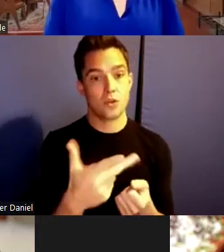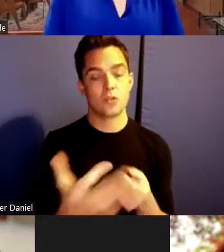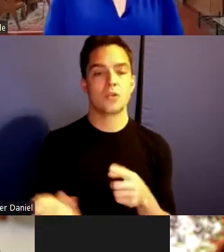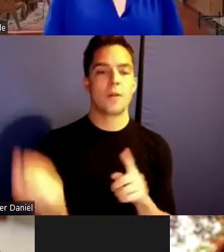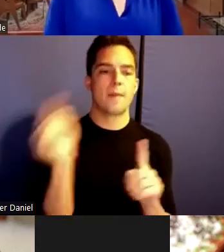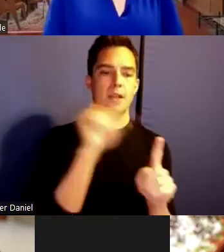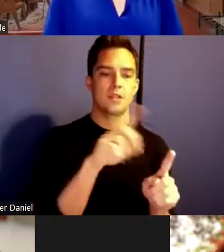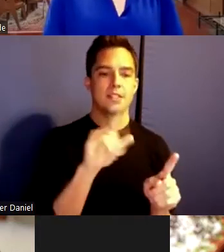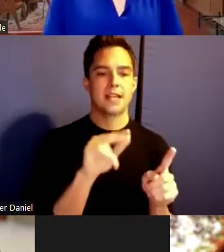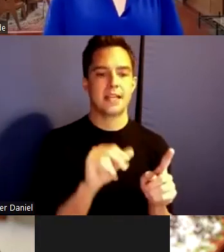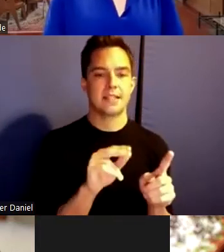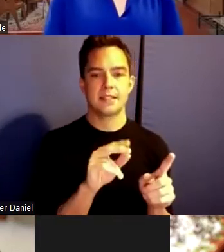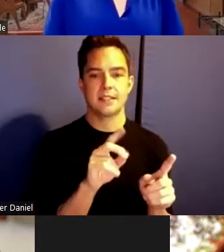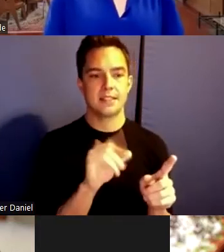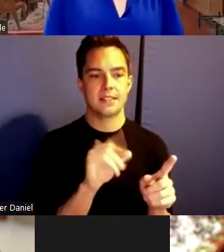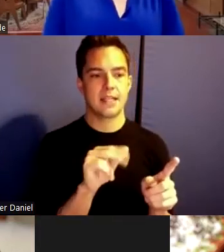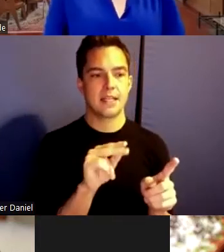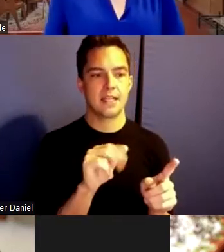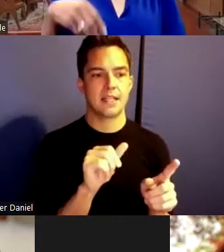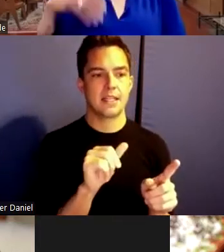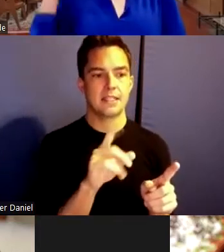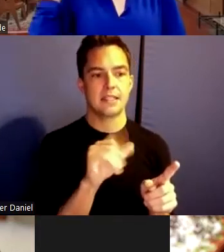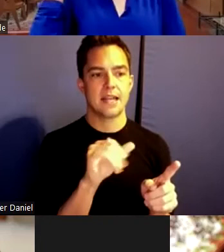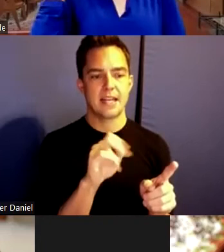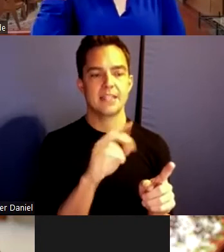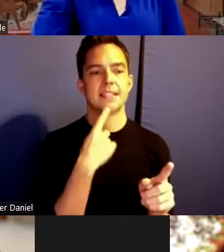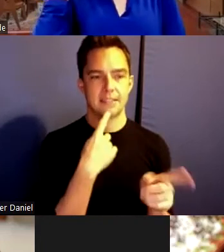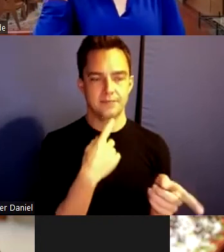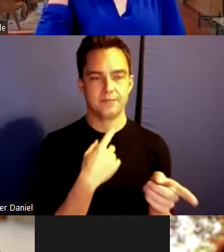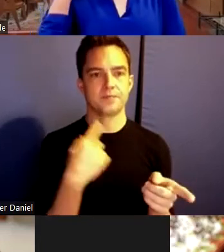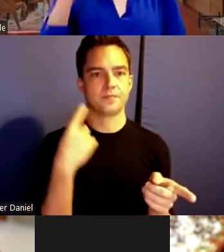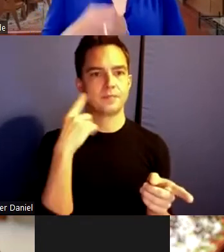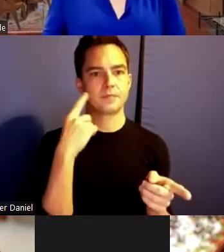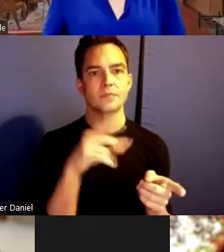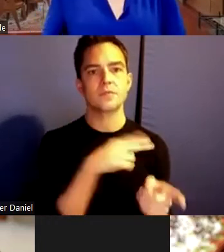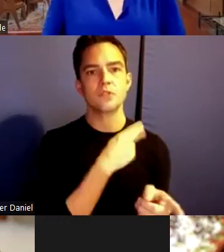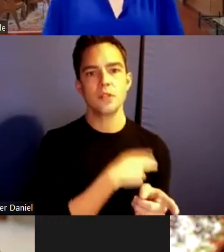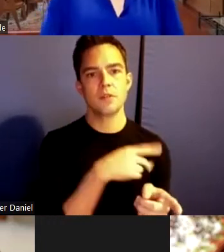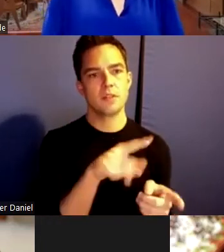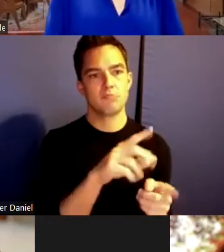Diana's said, I think hospitals are dangerous places for people